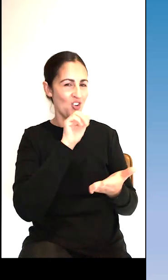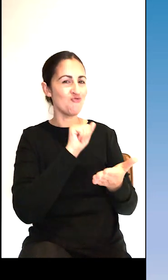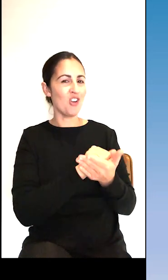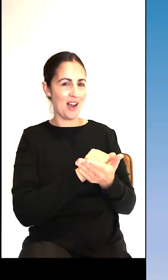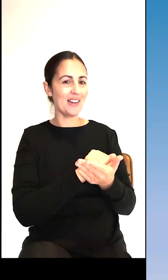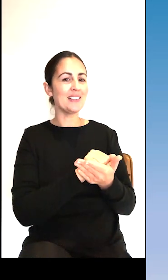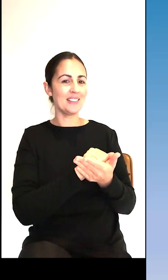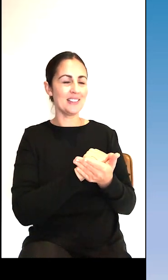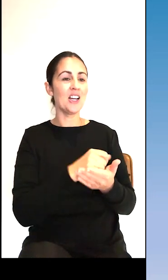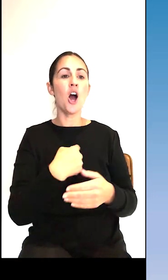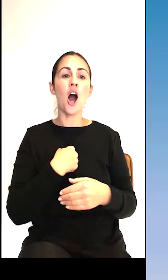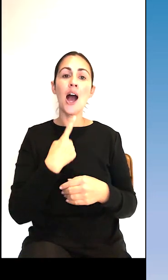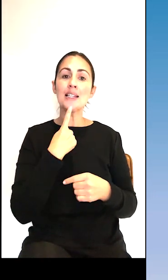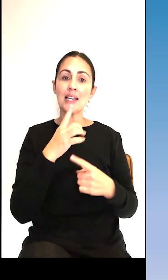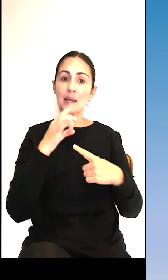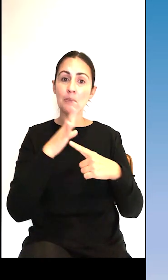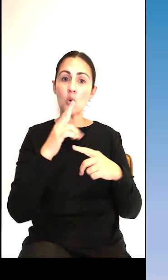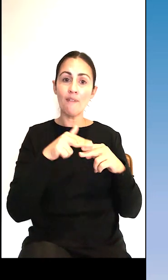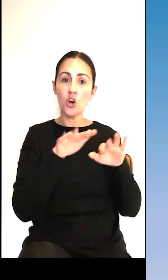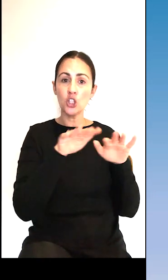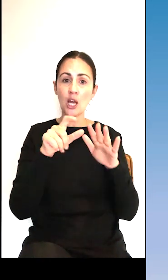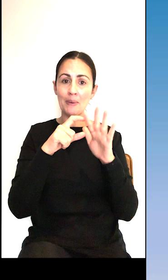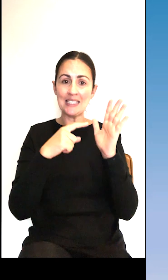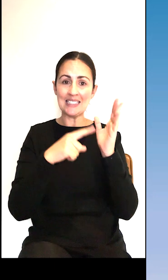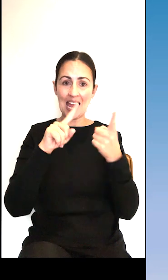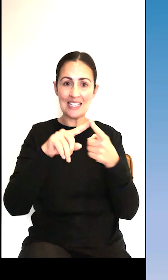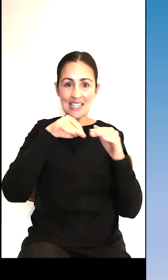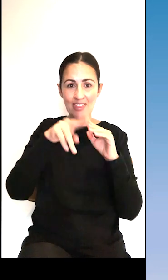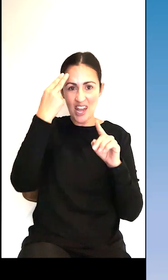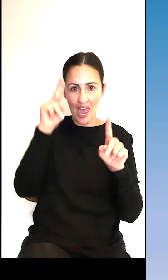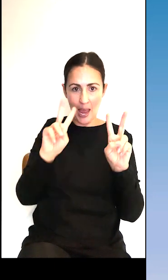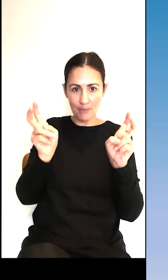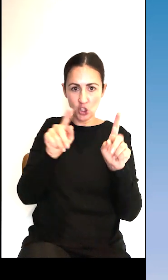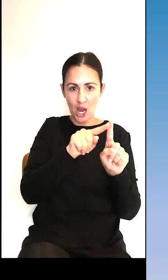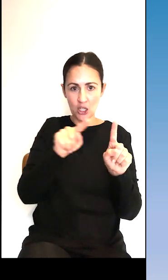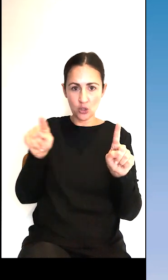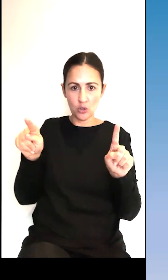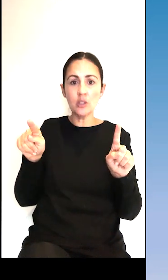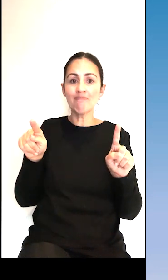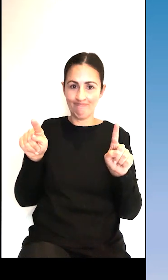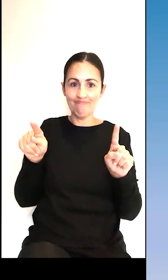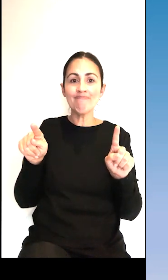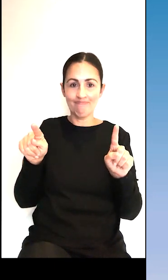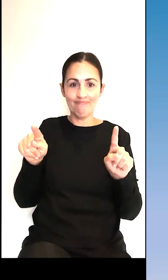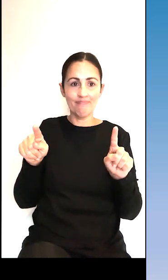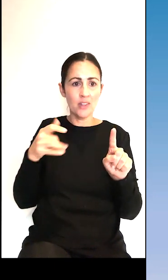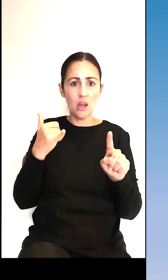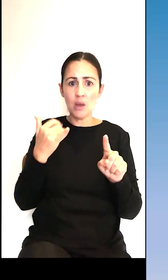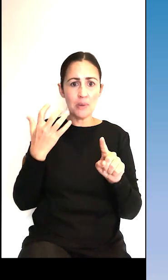The reason for me saying it's important to have, you know, your name, what the document is, and the date is in fact for that reason because wishes can change,